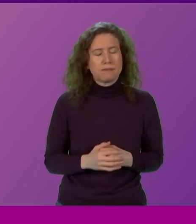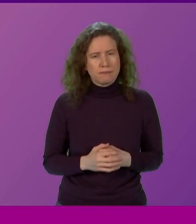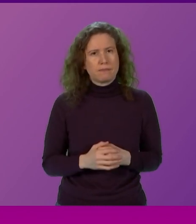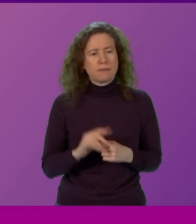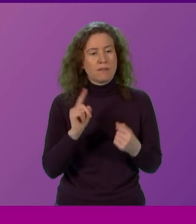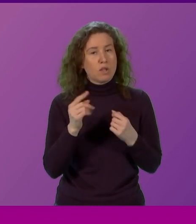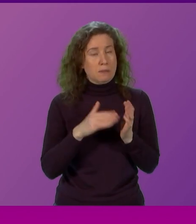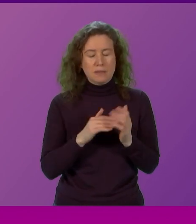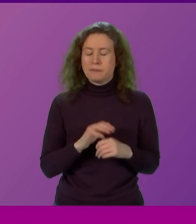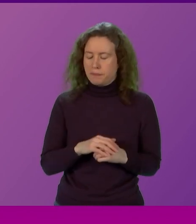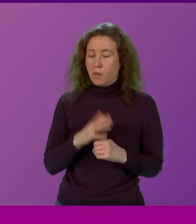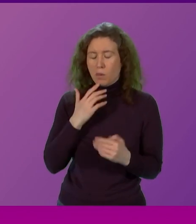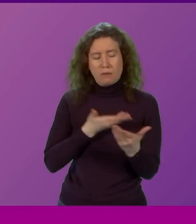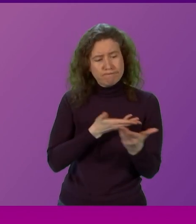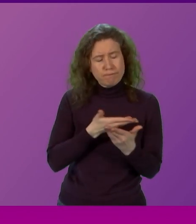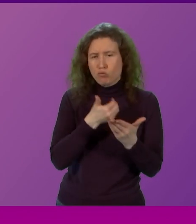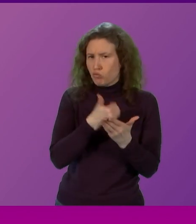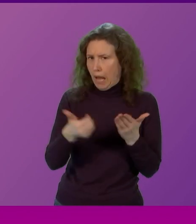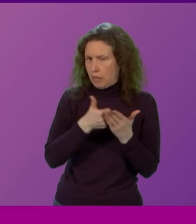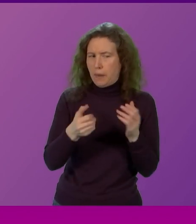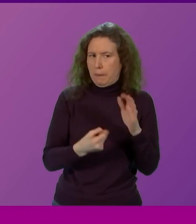We engage regularly with all the main retailers.